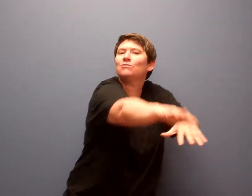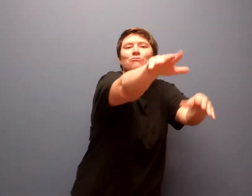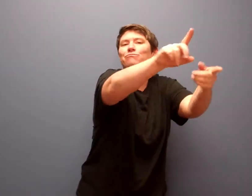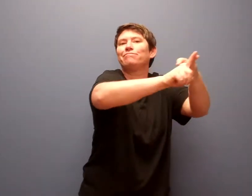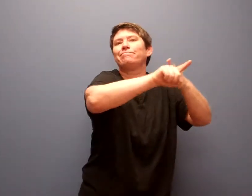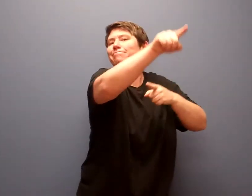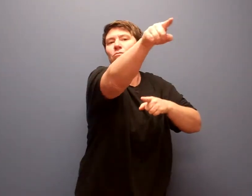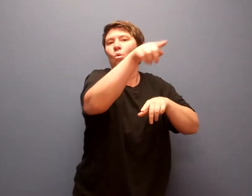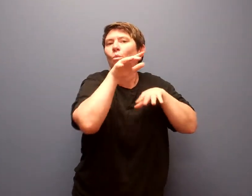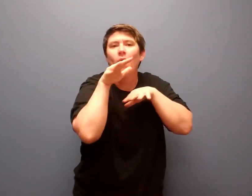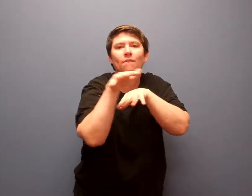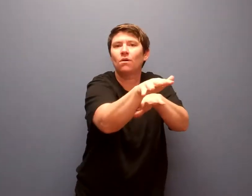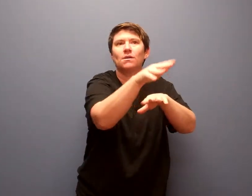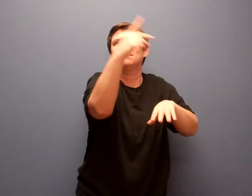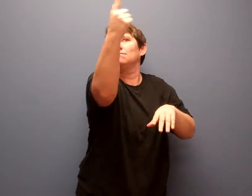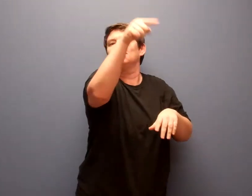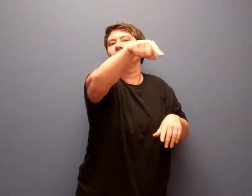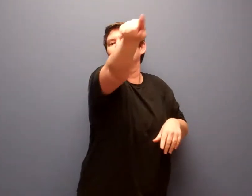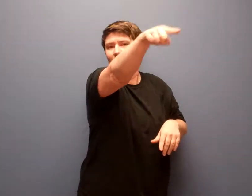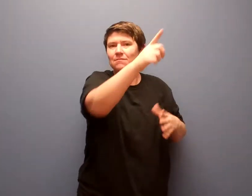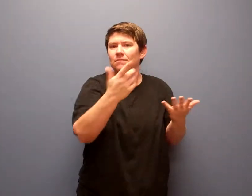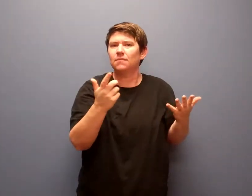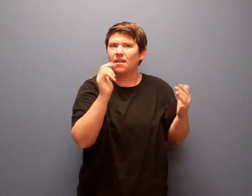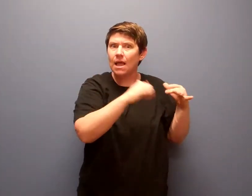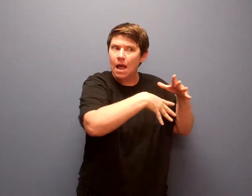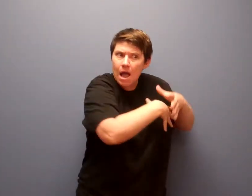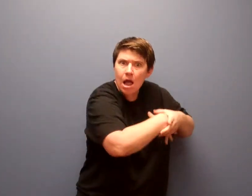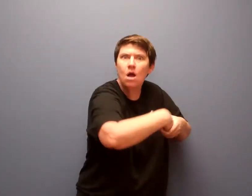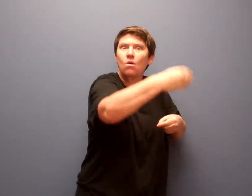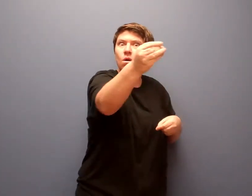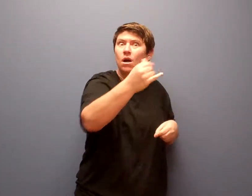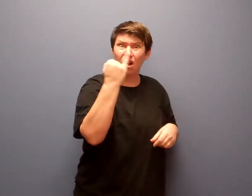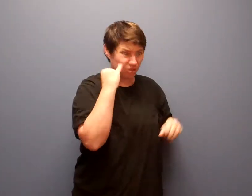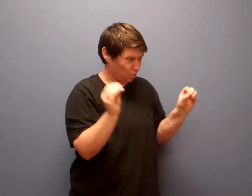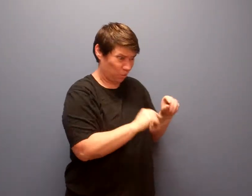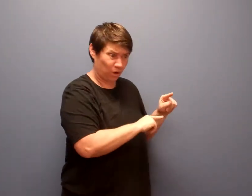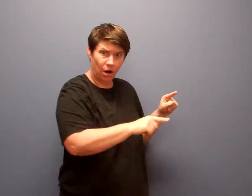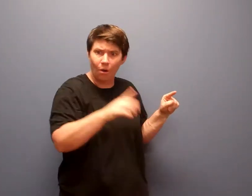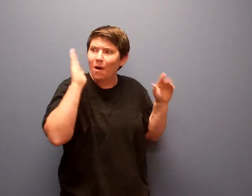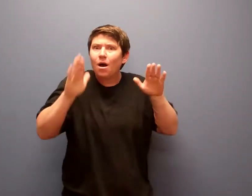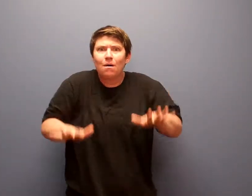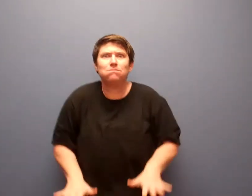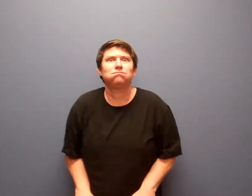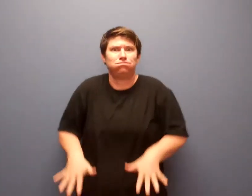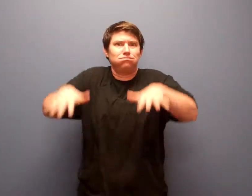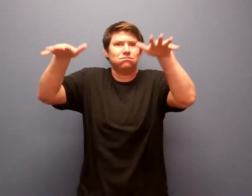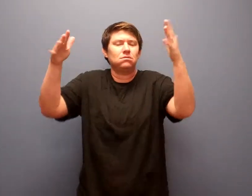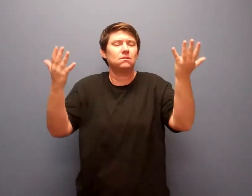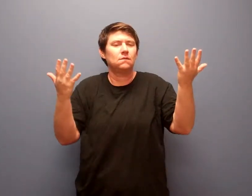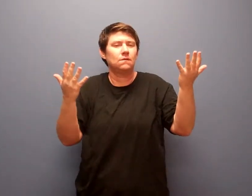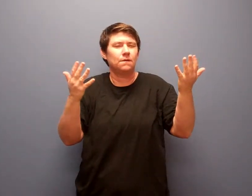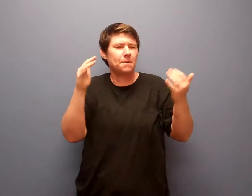That water gets taken away to a river somewhere far away from the street. Without the output system (storm drains) the streets would flood.